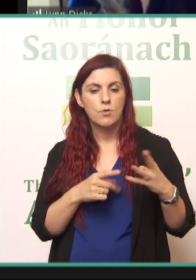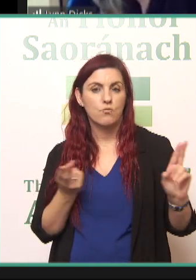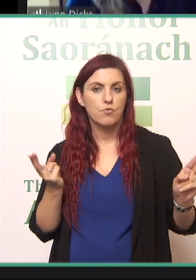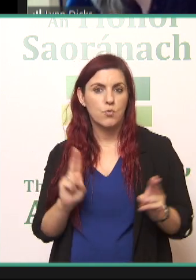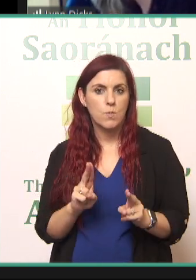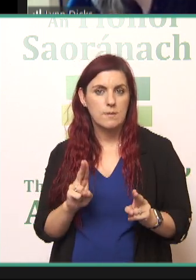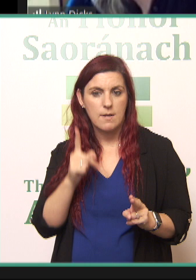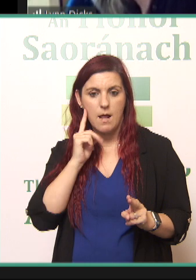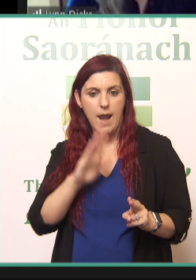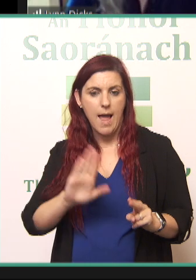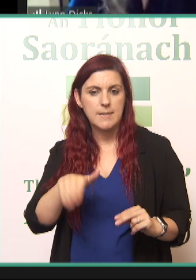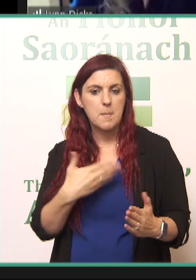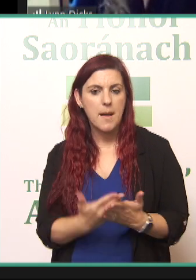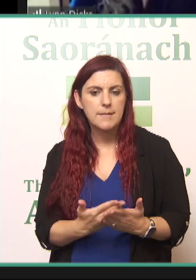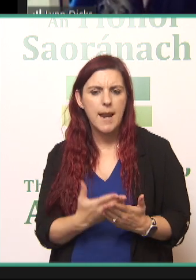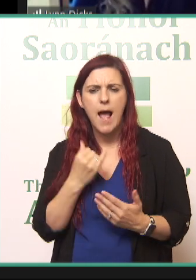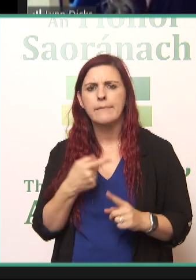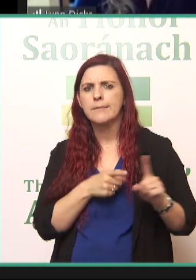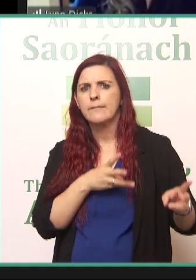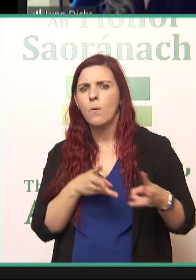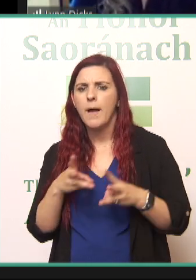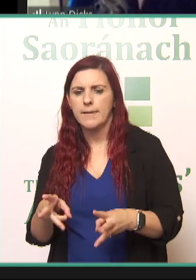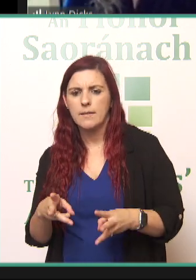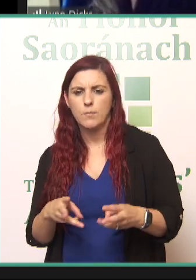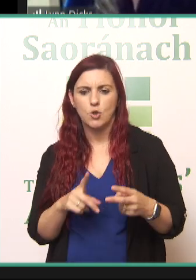reduce land demand and there are different ways to do this but the two main ones are by shifting